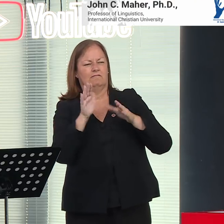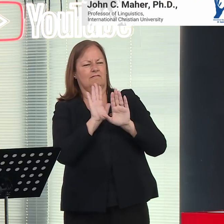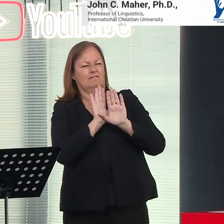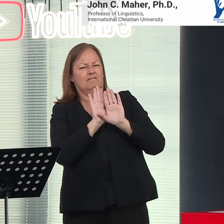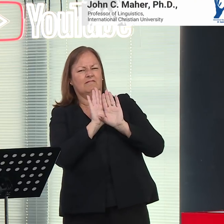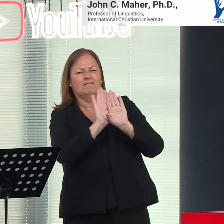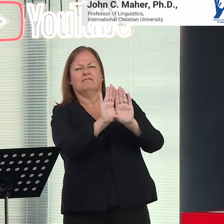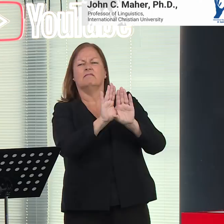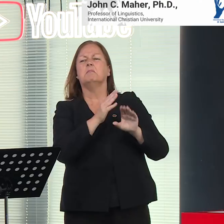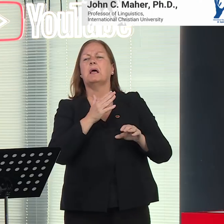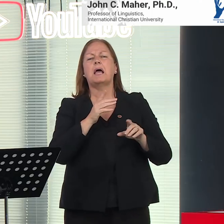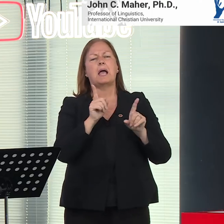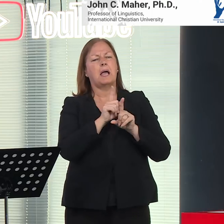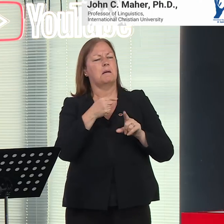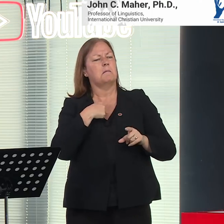And eight, autonomy.